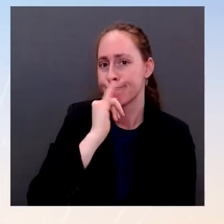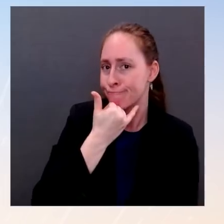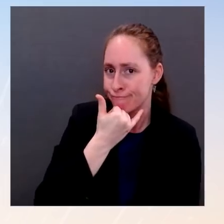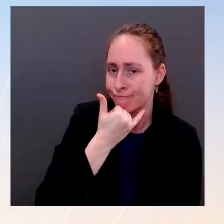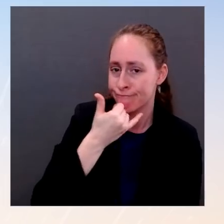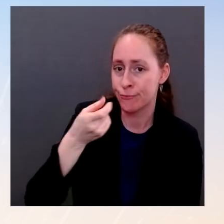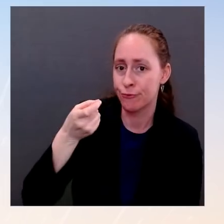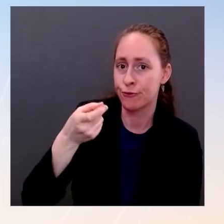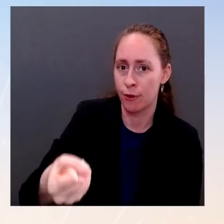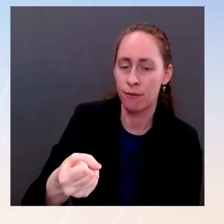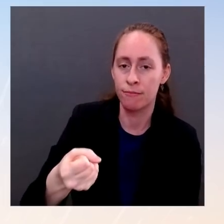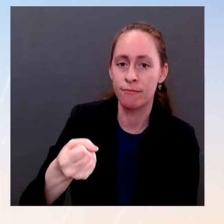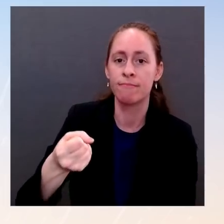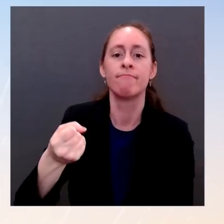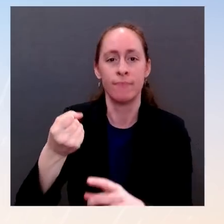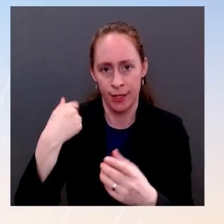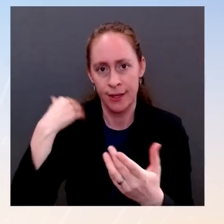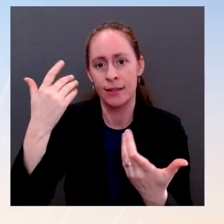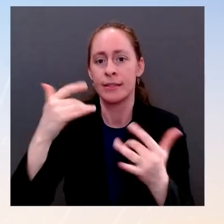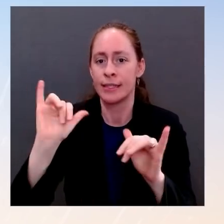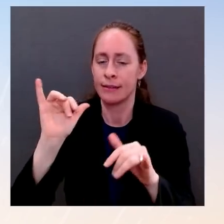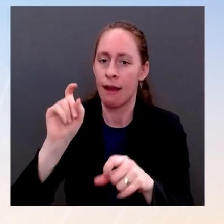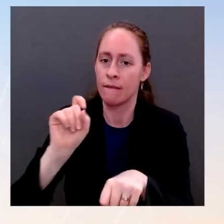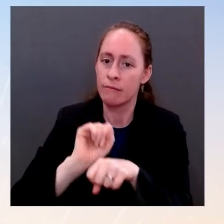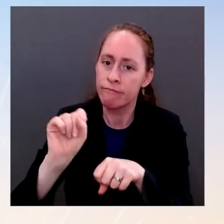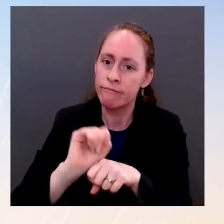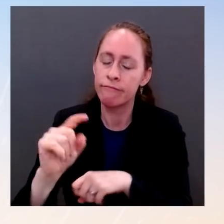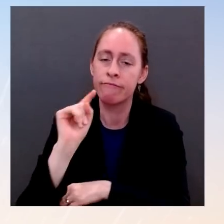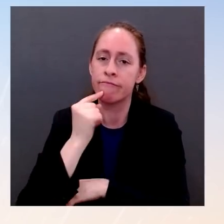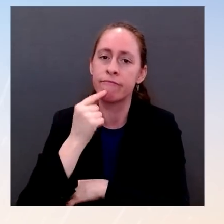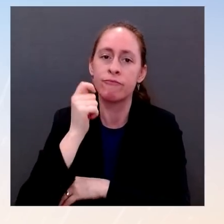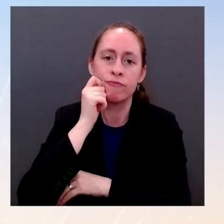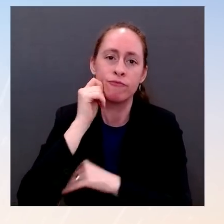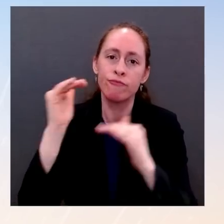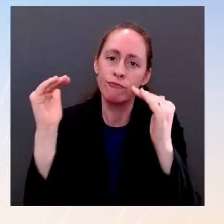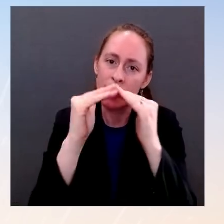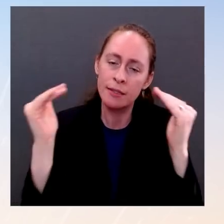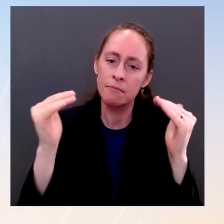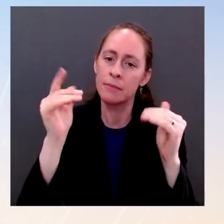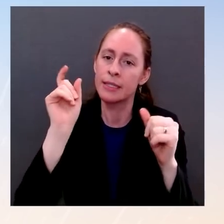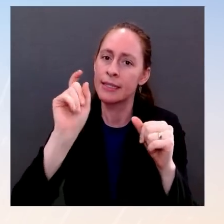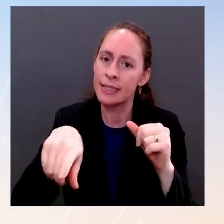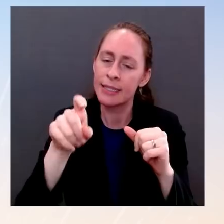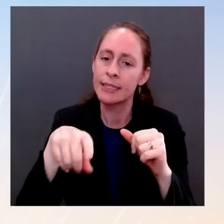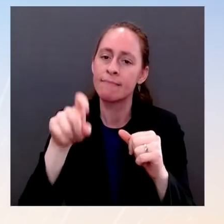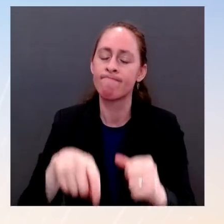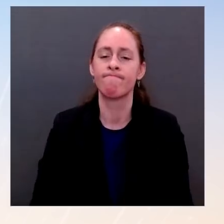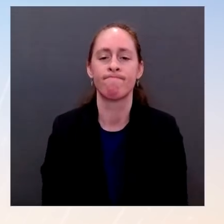to not only engaging in conversations about meaningful policing reform, but we will also continue to ensure that the law enforcement agencies